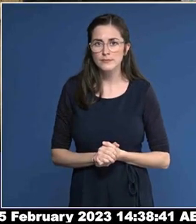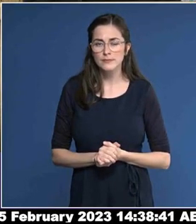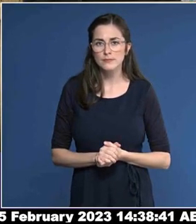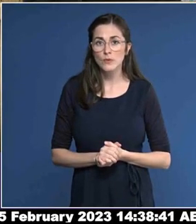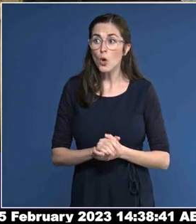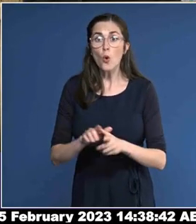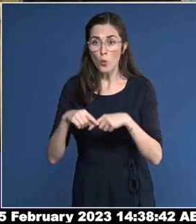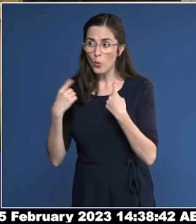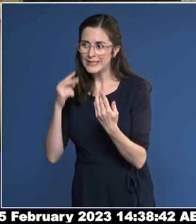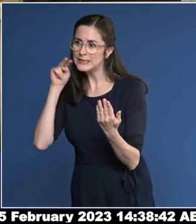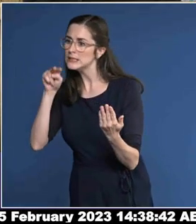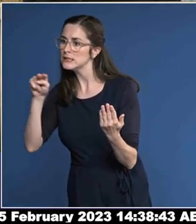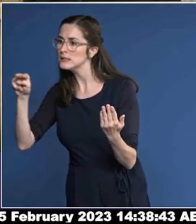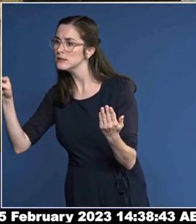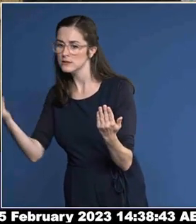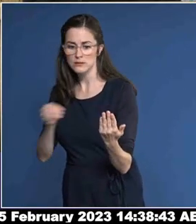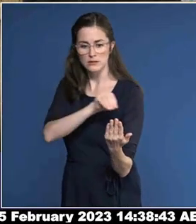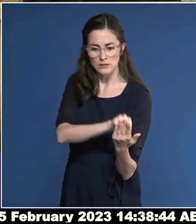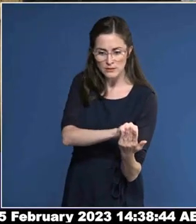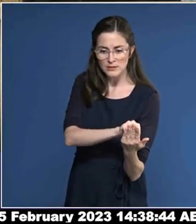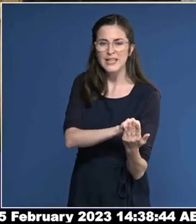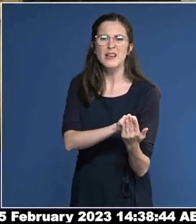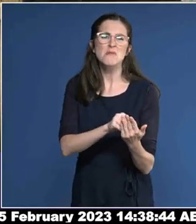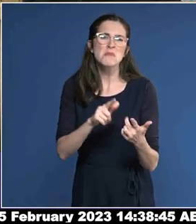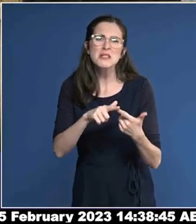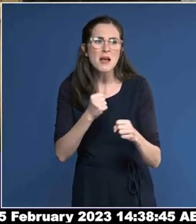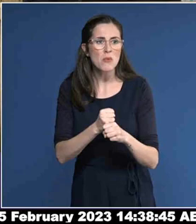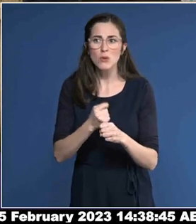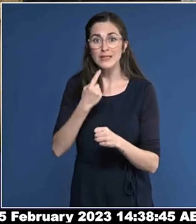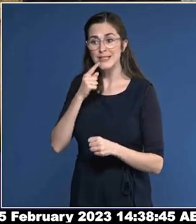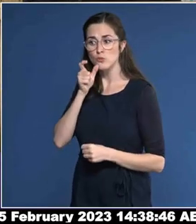Instead of just using the term "poor quality of care", we may use that as a broad term,